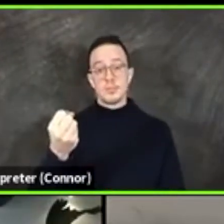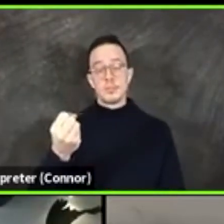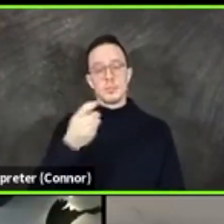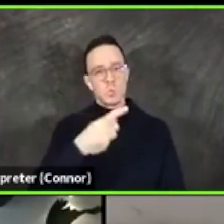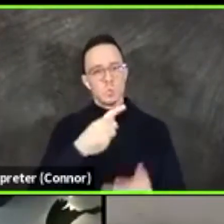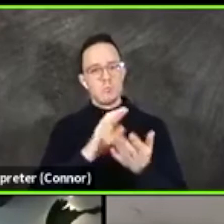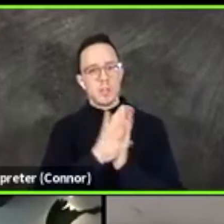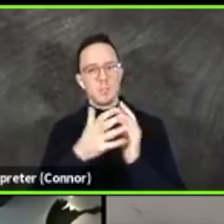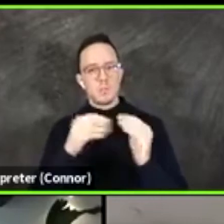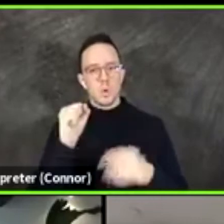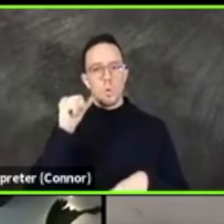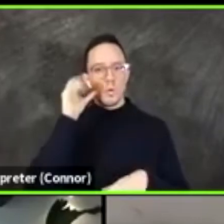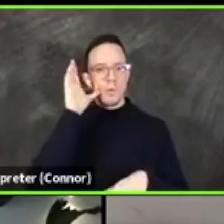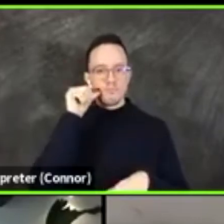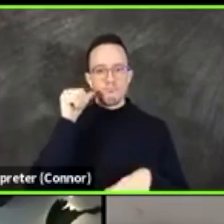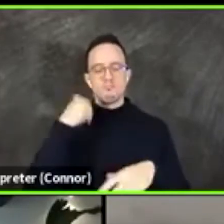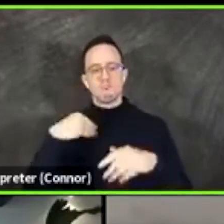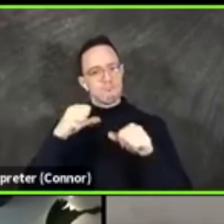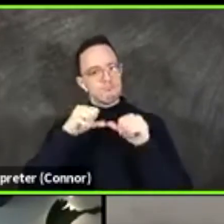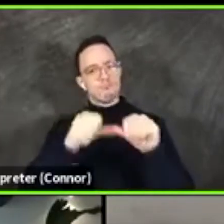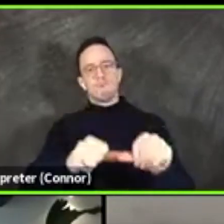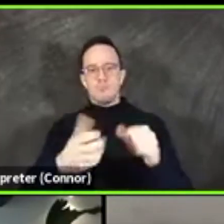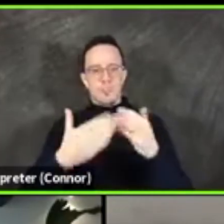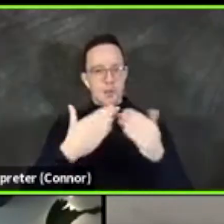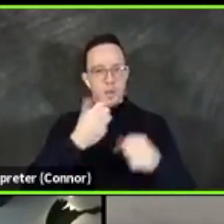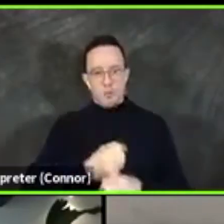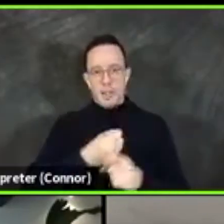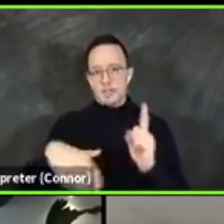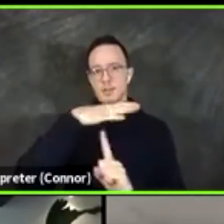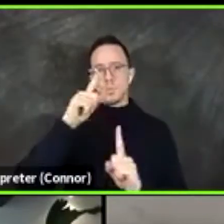AND TO CREATE SPACES WHERE THOSE, FEELINGS CAN OCCUR, WHEN